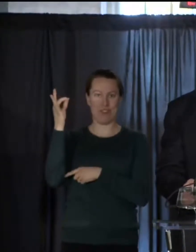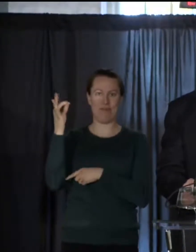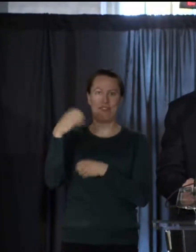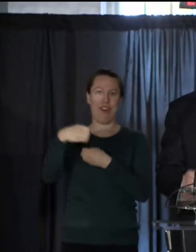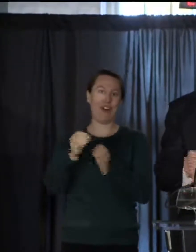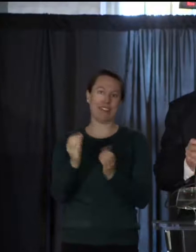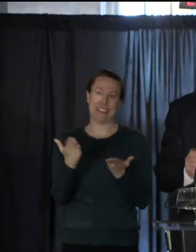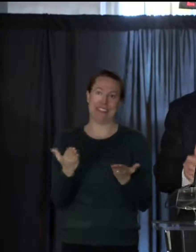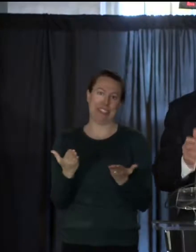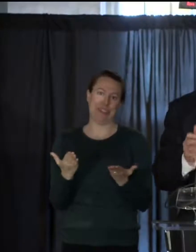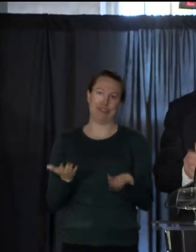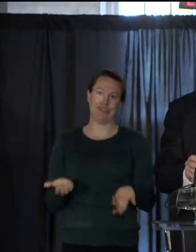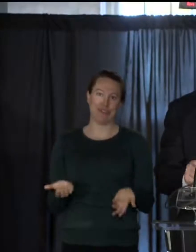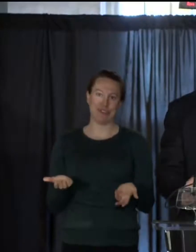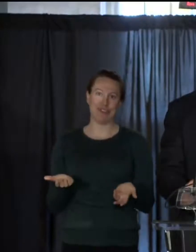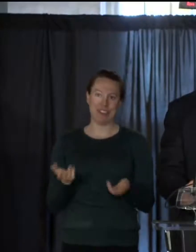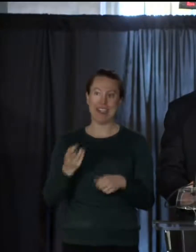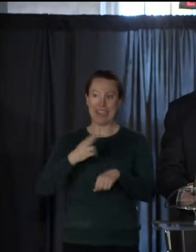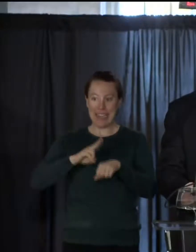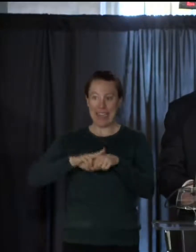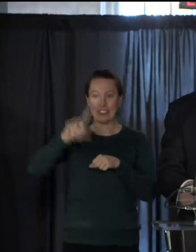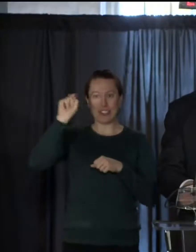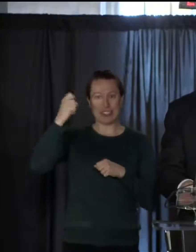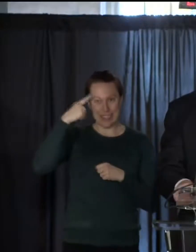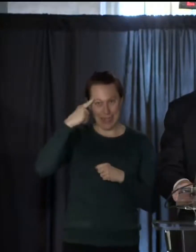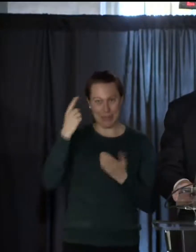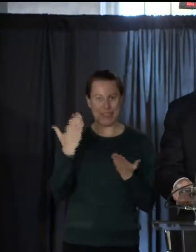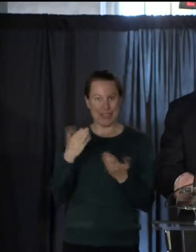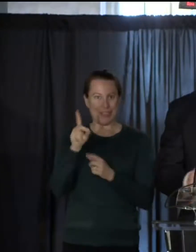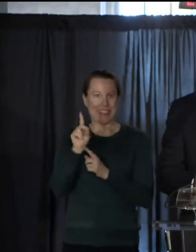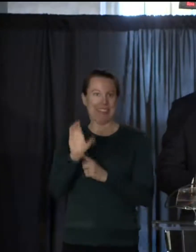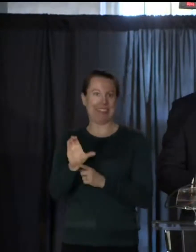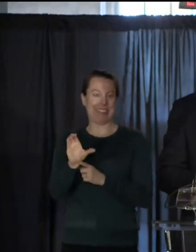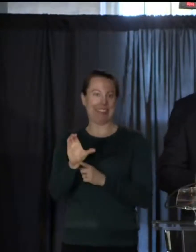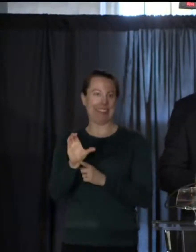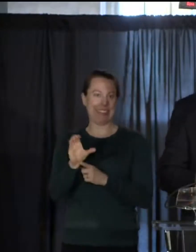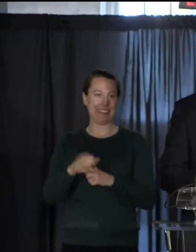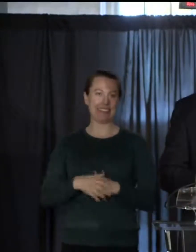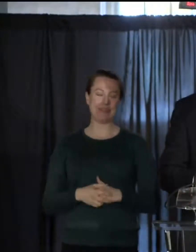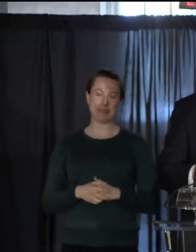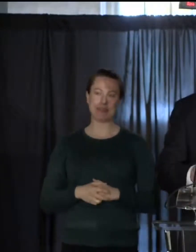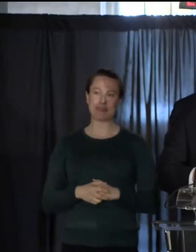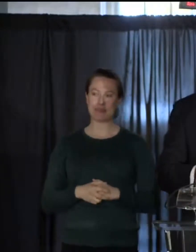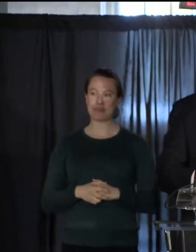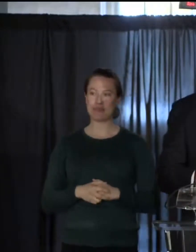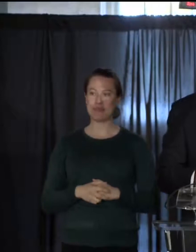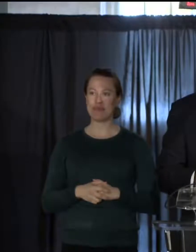HERE IN OUR NATION'S CAPITAL. AND I HAVE TO SALUTE YOUR